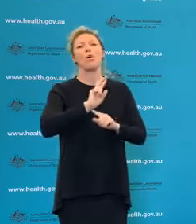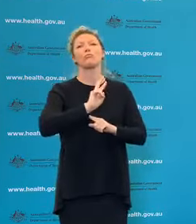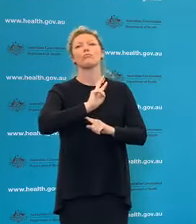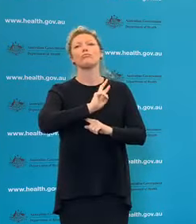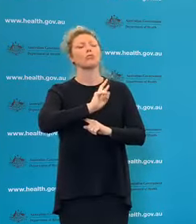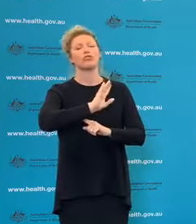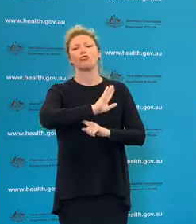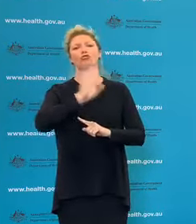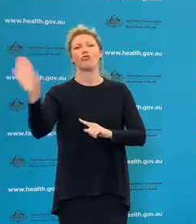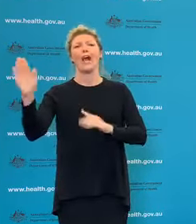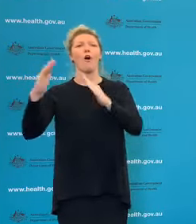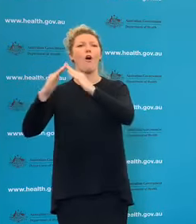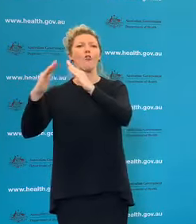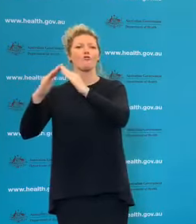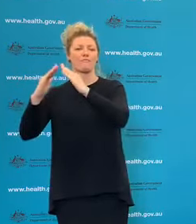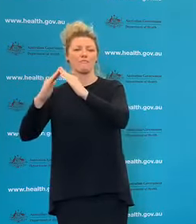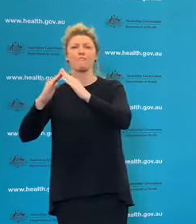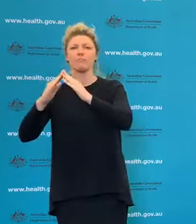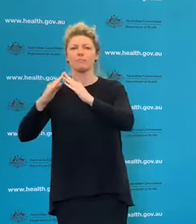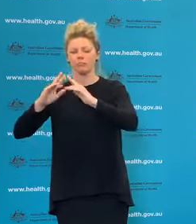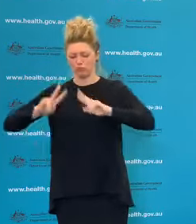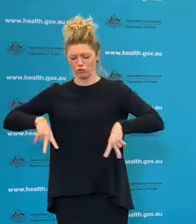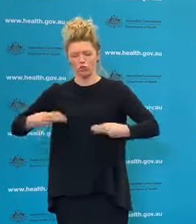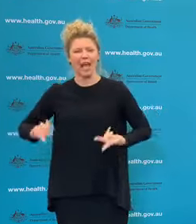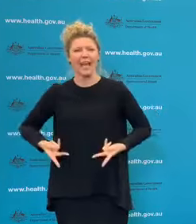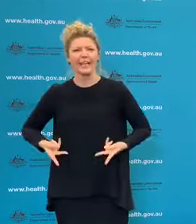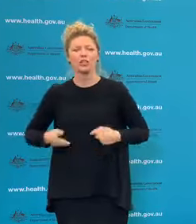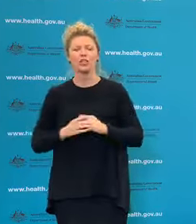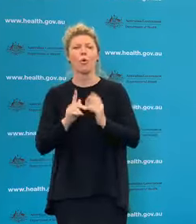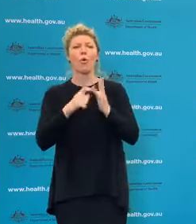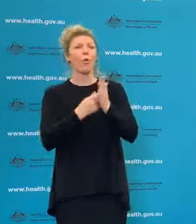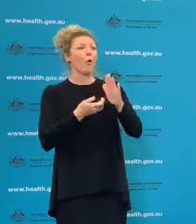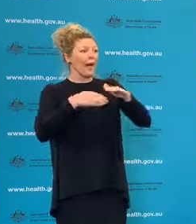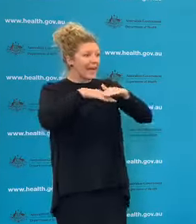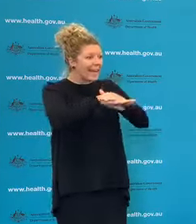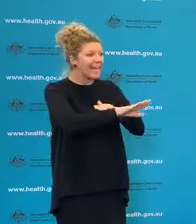and not wearing ID, sadly, because of that lack of respect for our health care